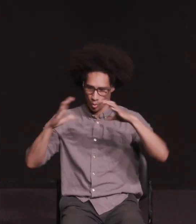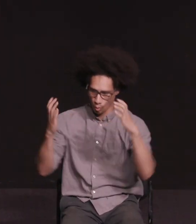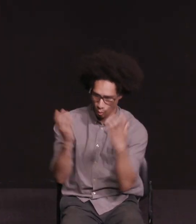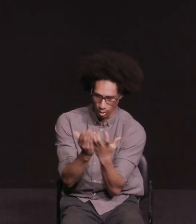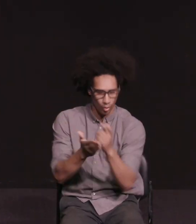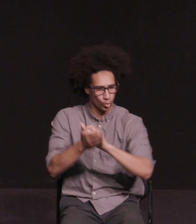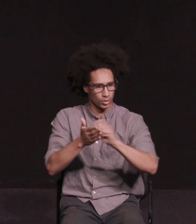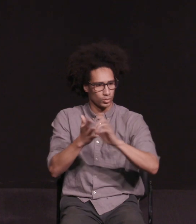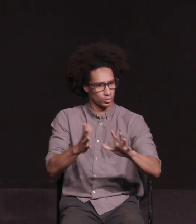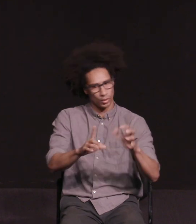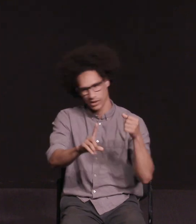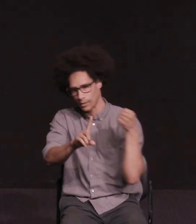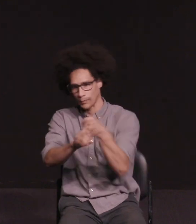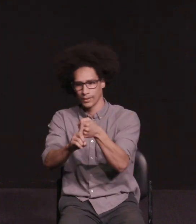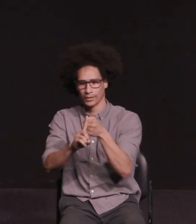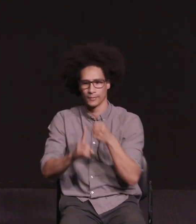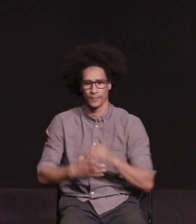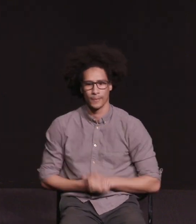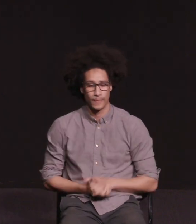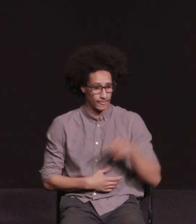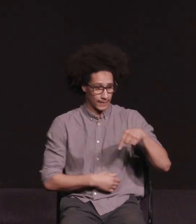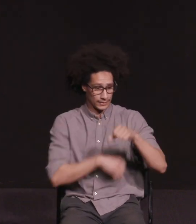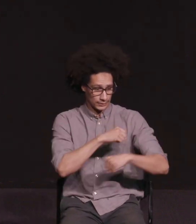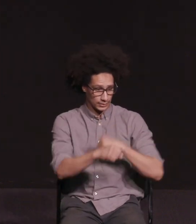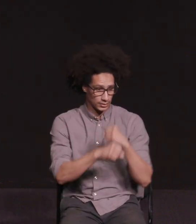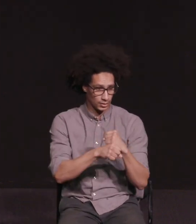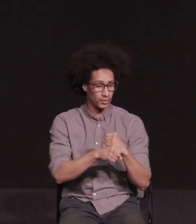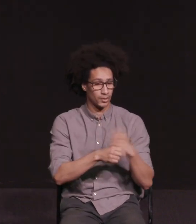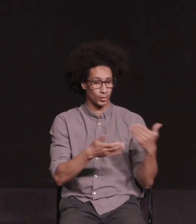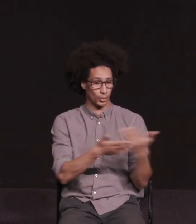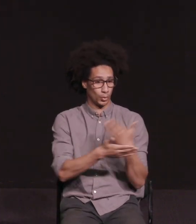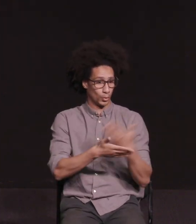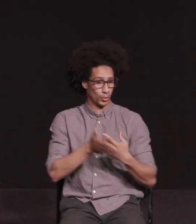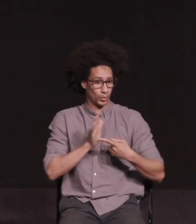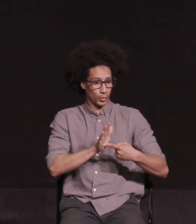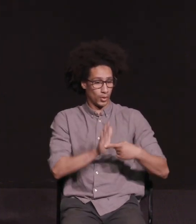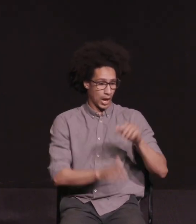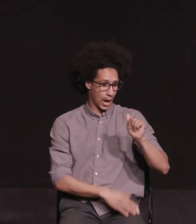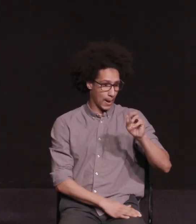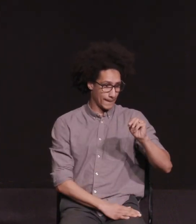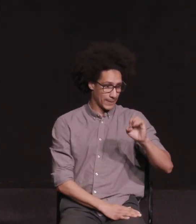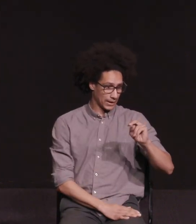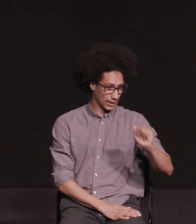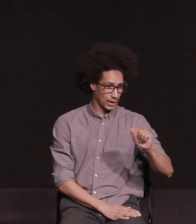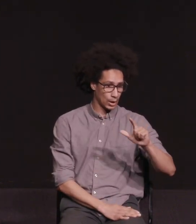This year, debut children's author Amina Luqman-Dawson